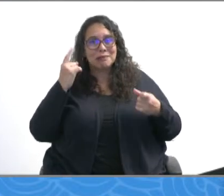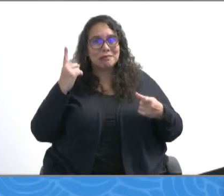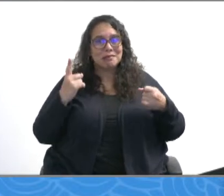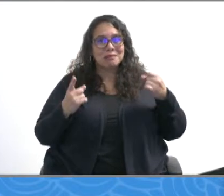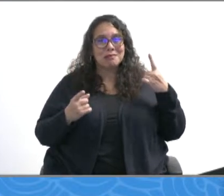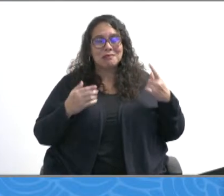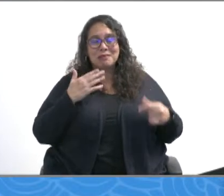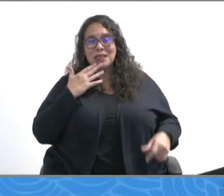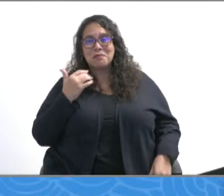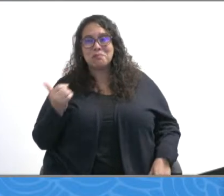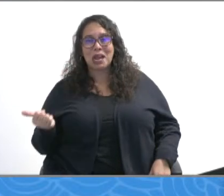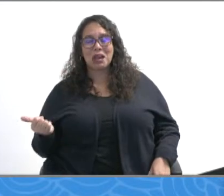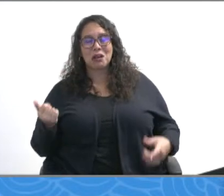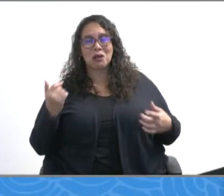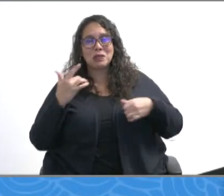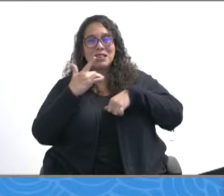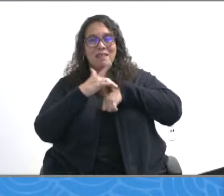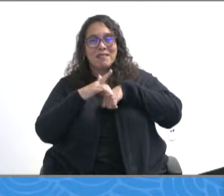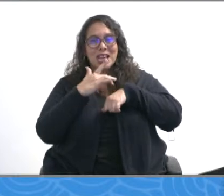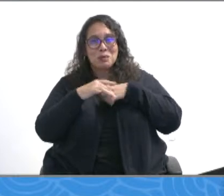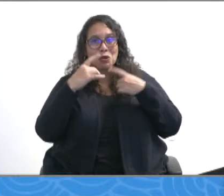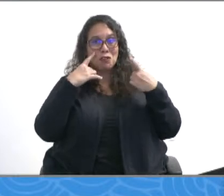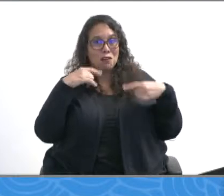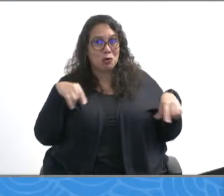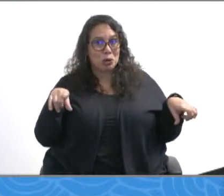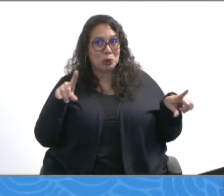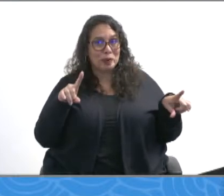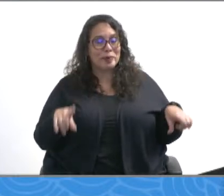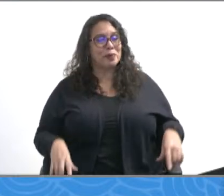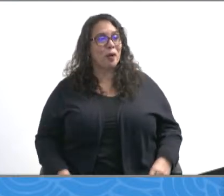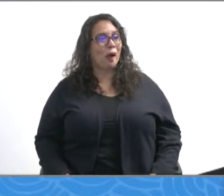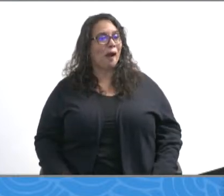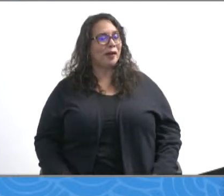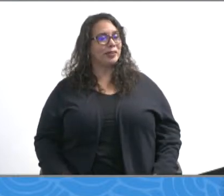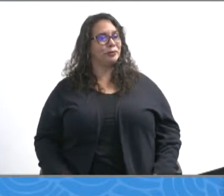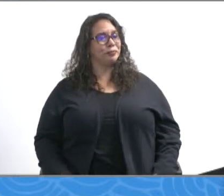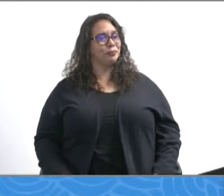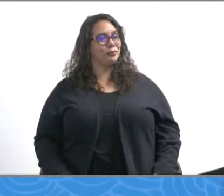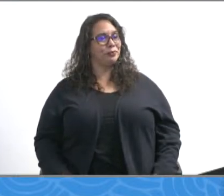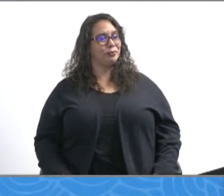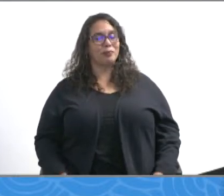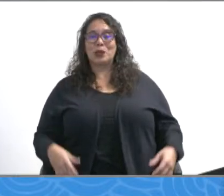of what's available to you. And so without further ado,